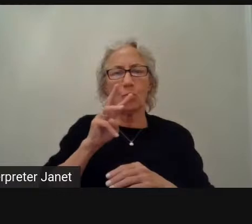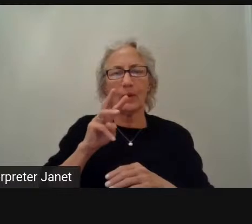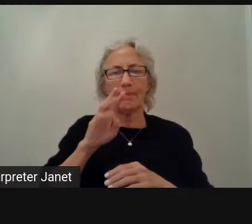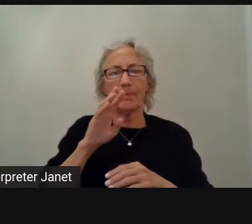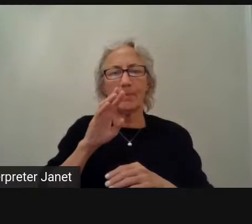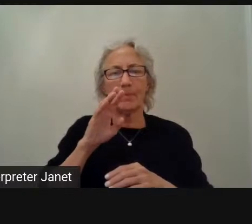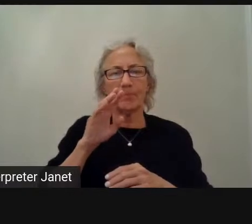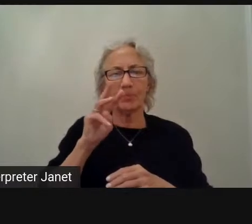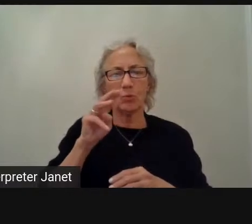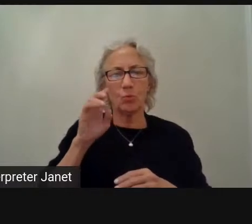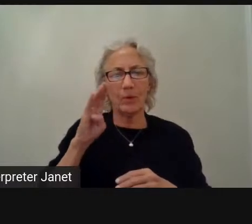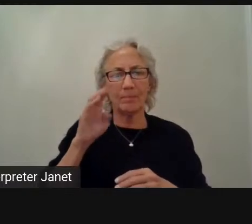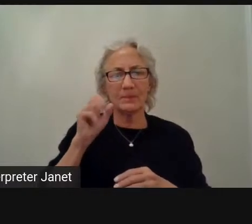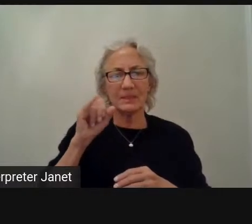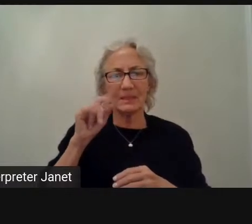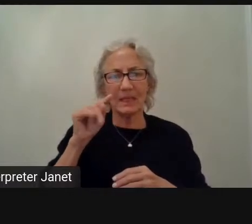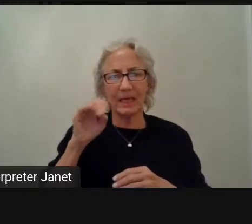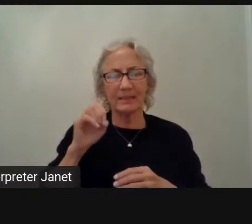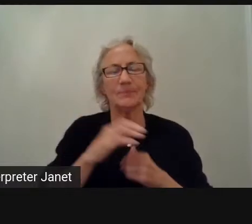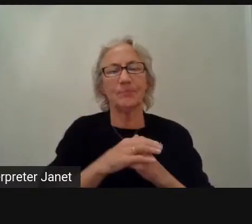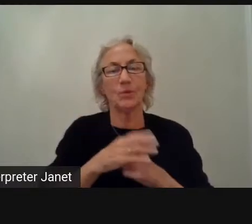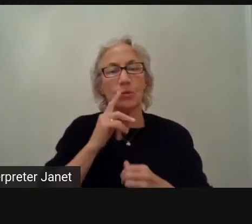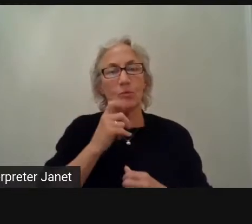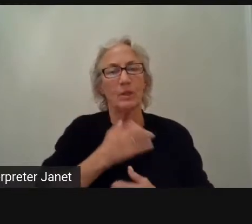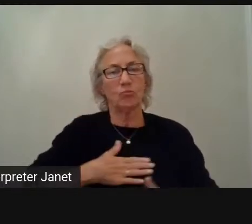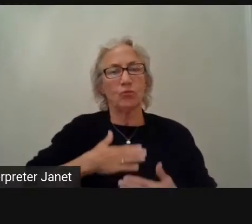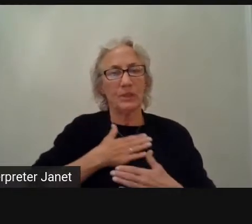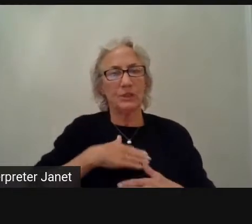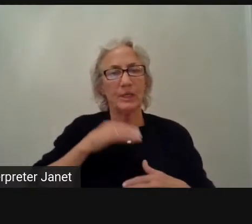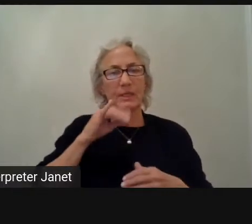continue the conversation in the chat or unsocial idea using our hashtags.